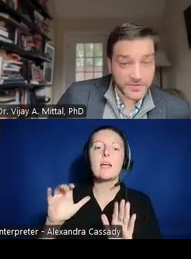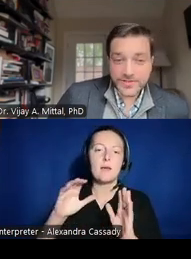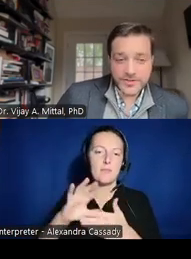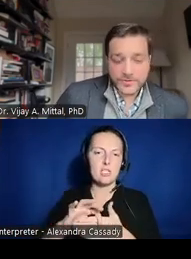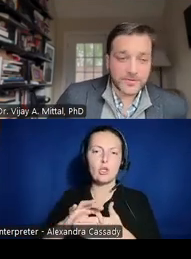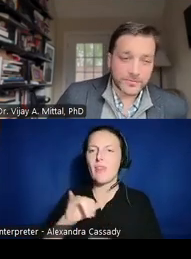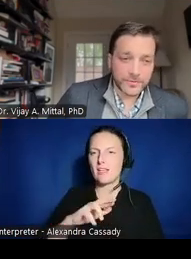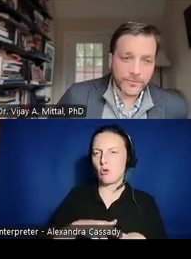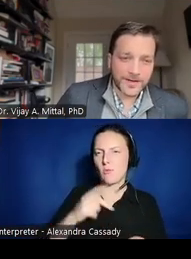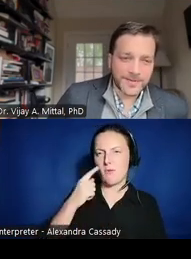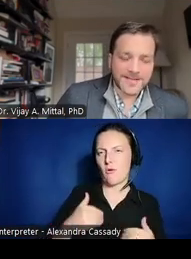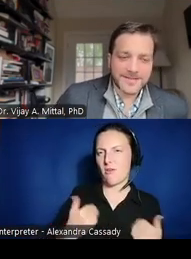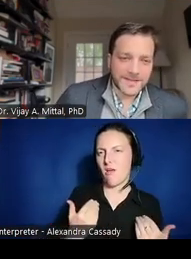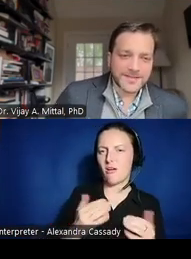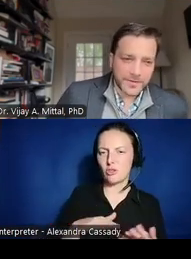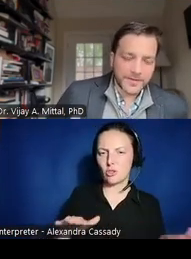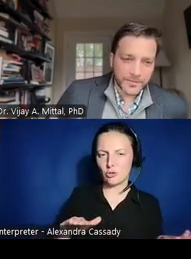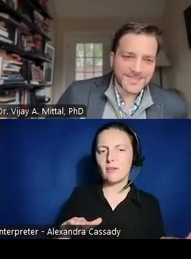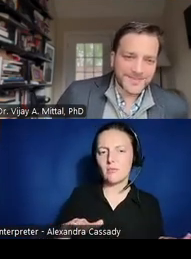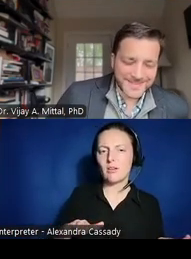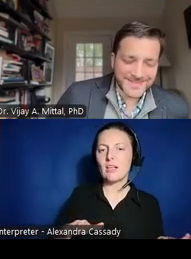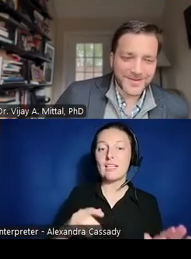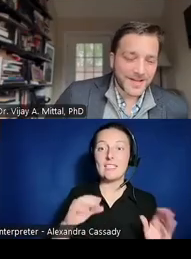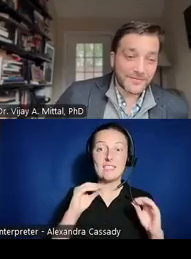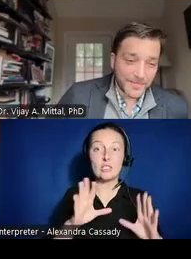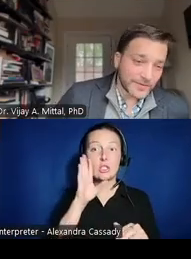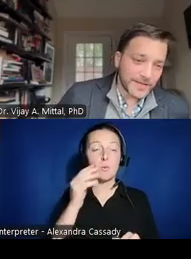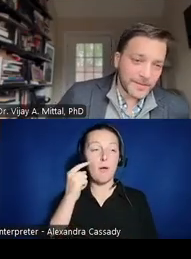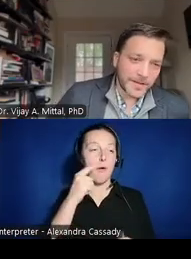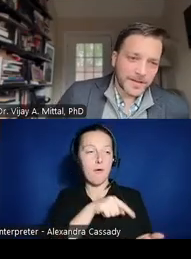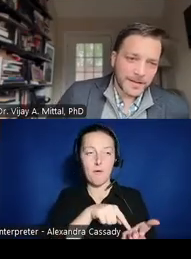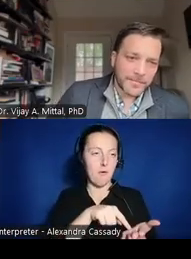teachers actually know to look for it because it means they're on the precipice of of a big leap,